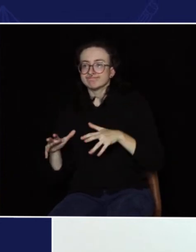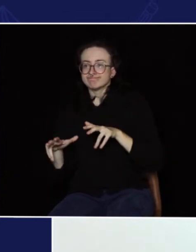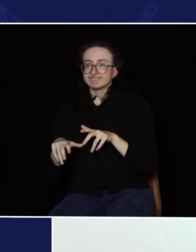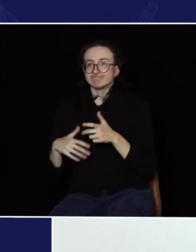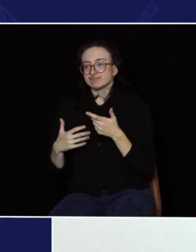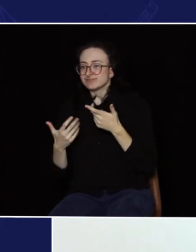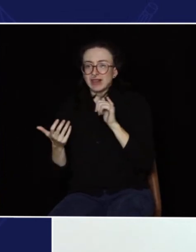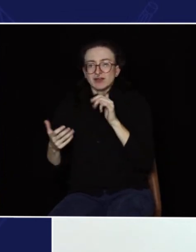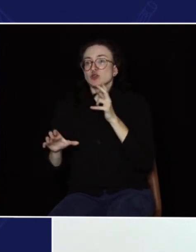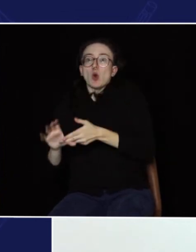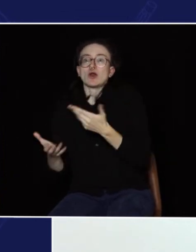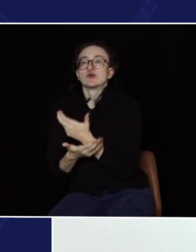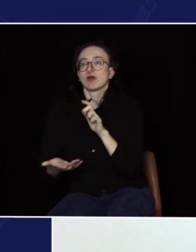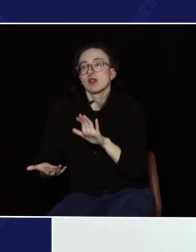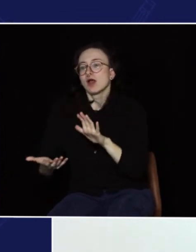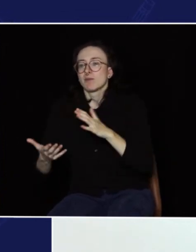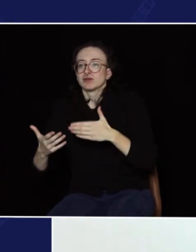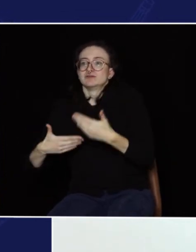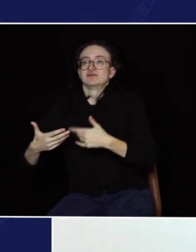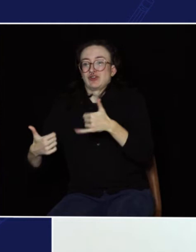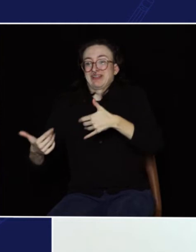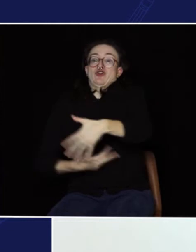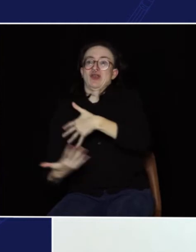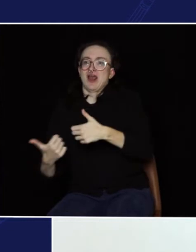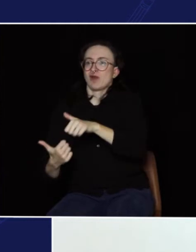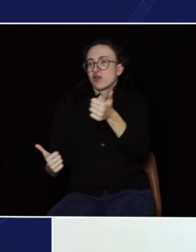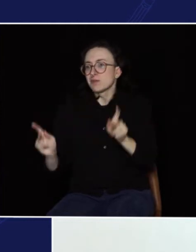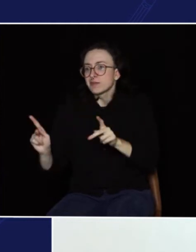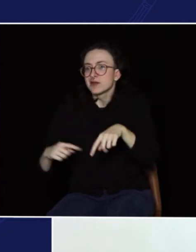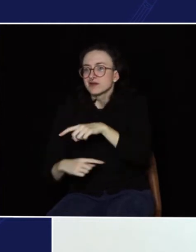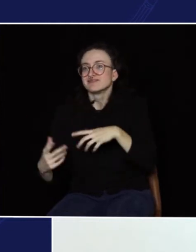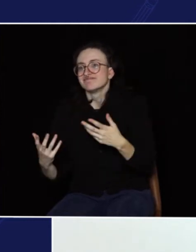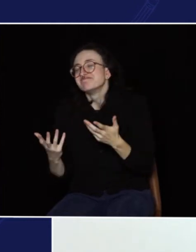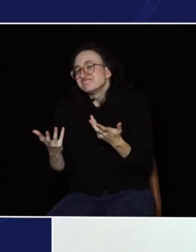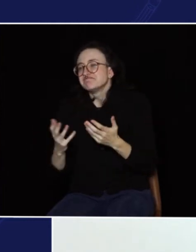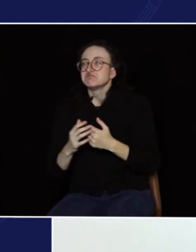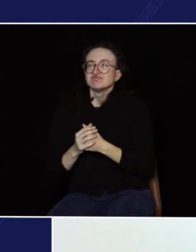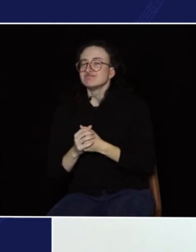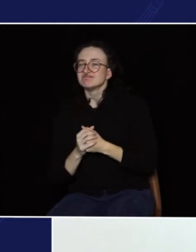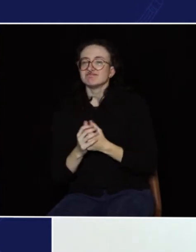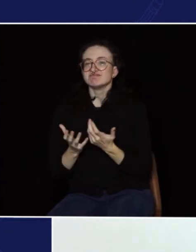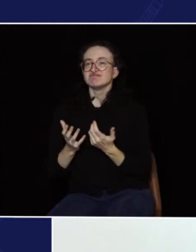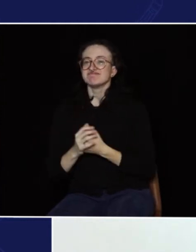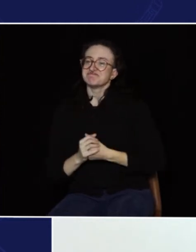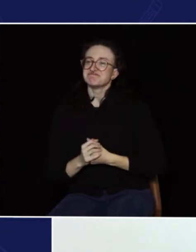try to interact with different people, at least... Yeah.